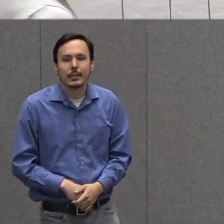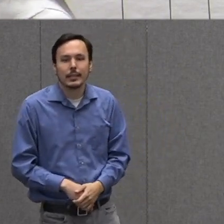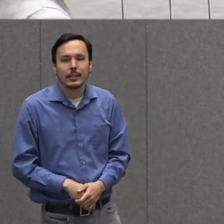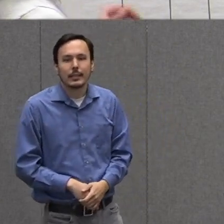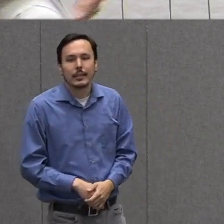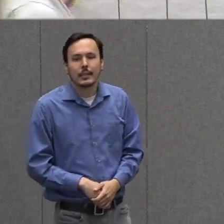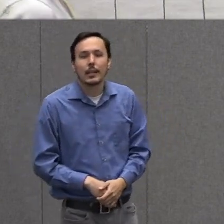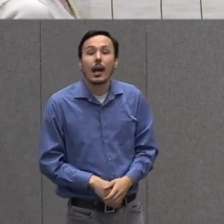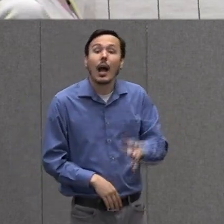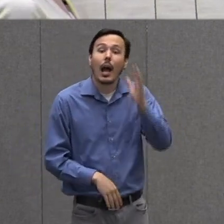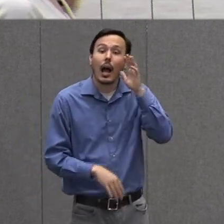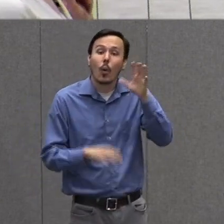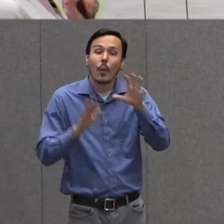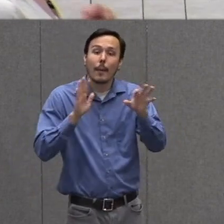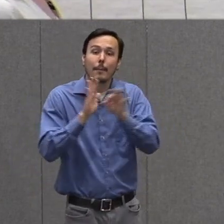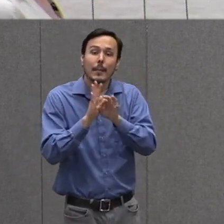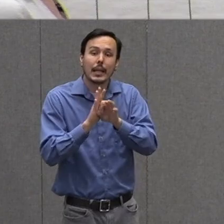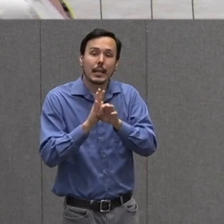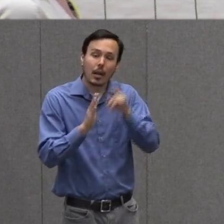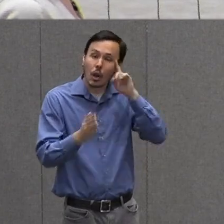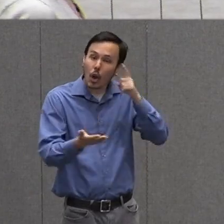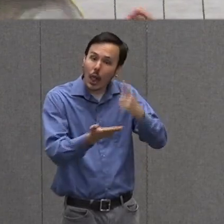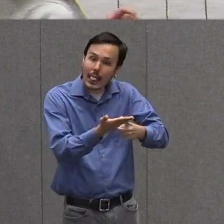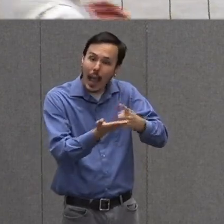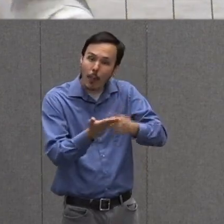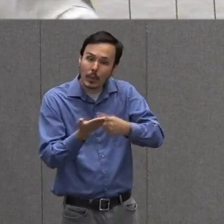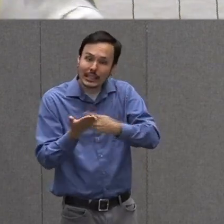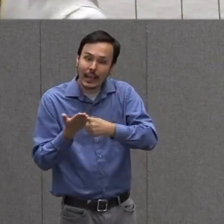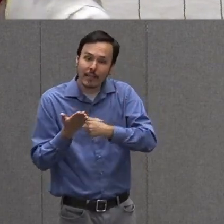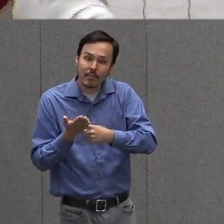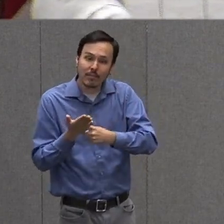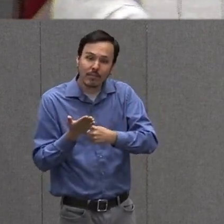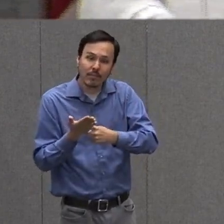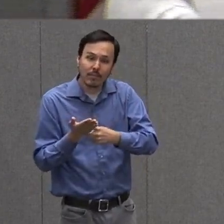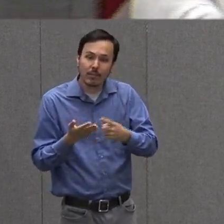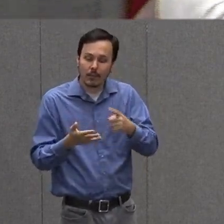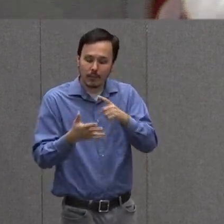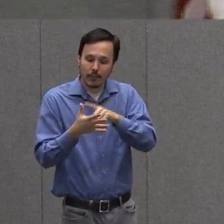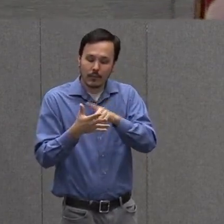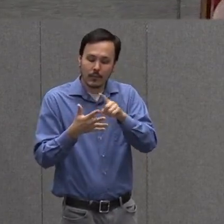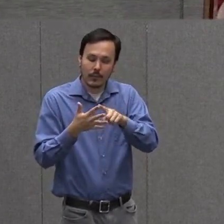I'm going to choose collaborative and I'm going to choose kind.